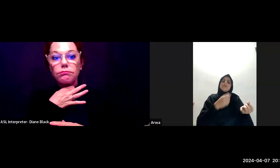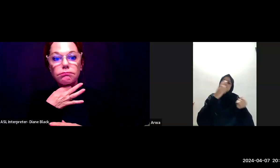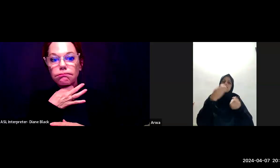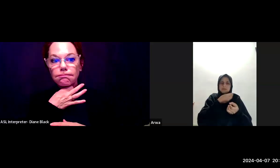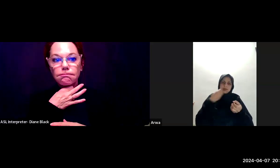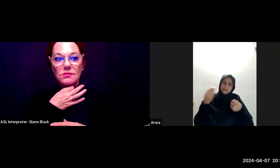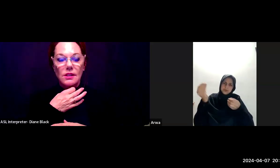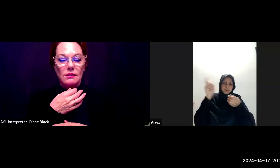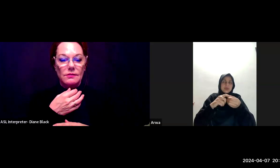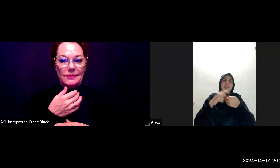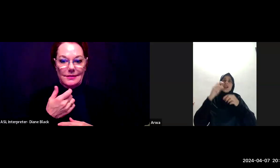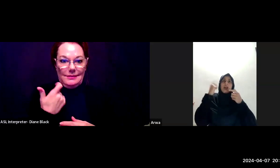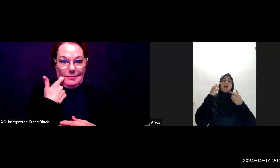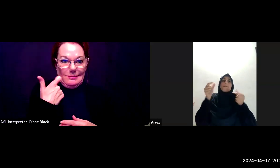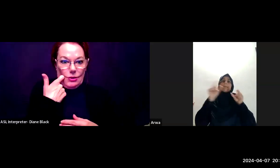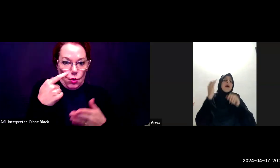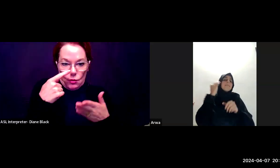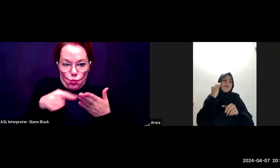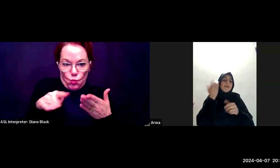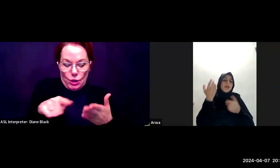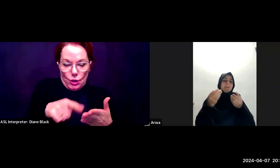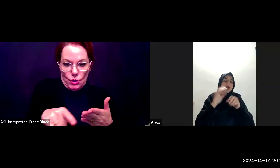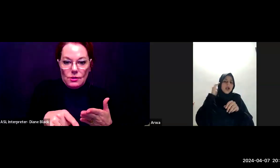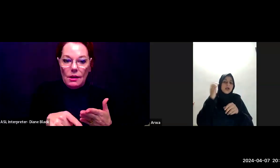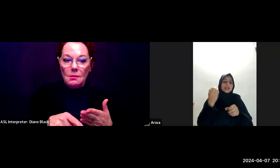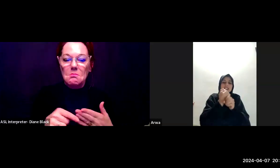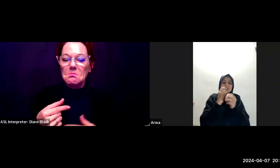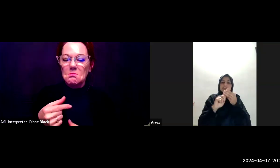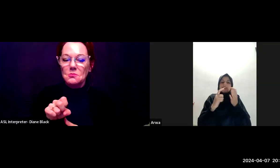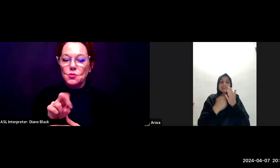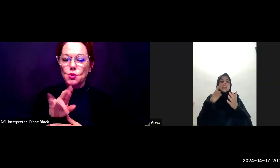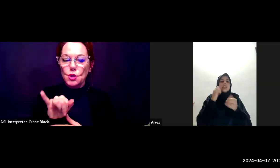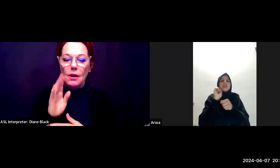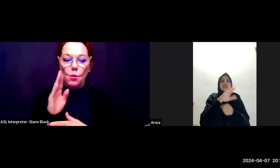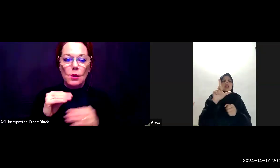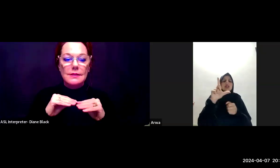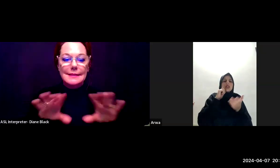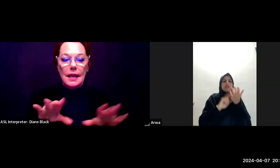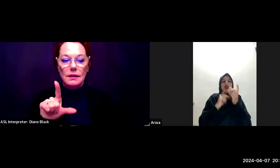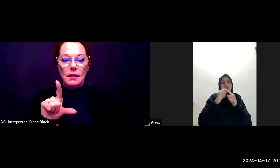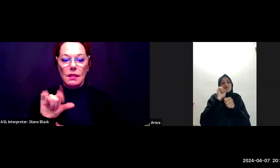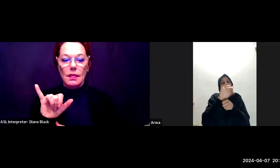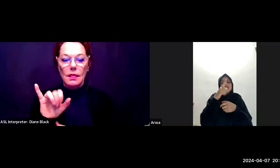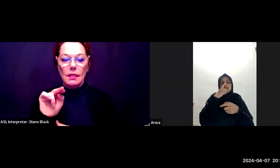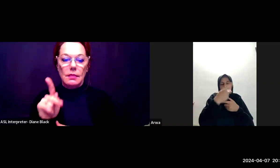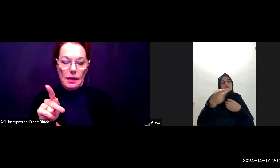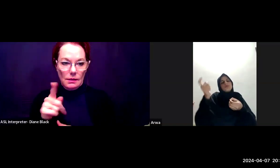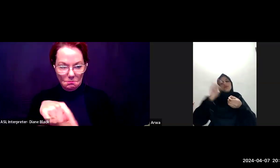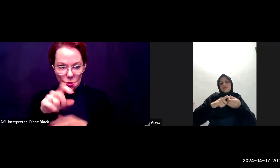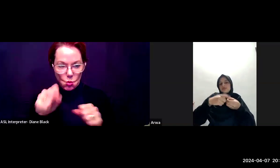on research um I'm sure Geri can send out the link if you'd like to participate remotely and